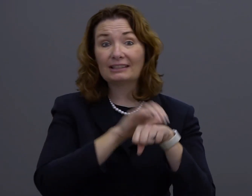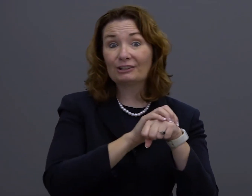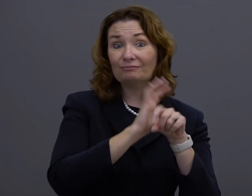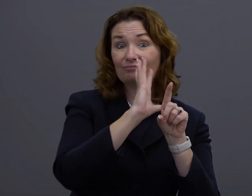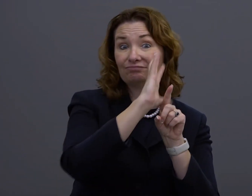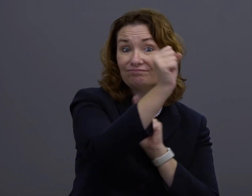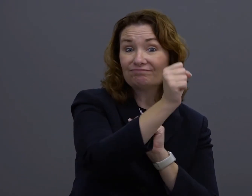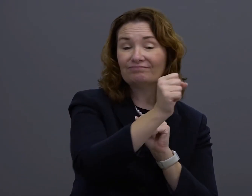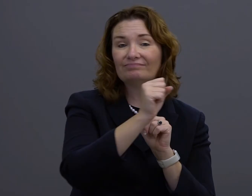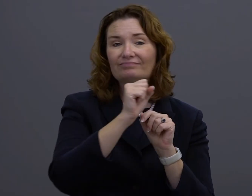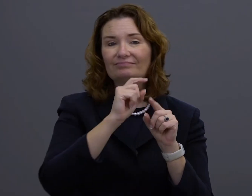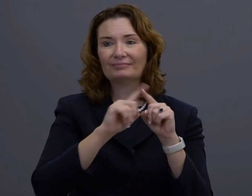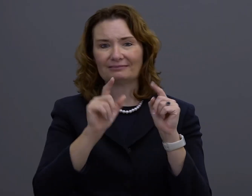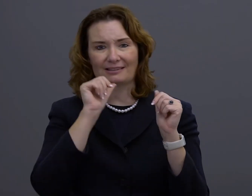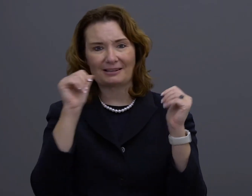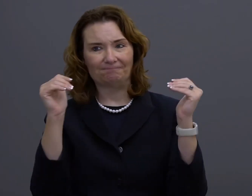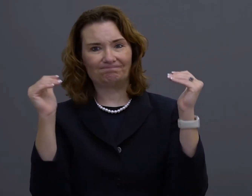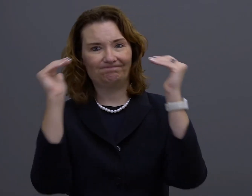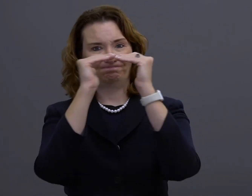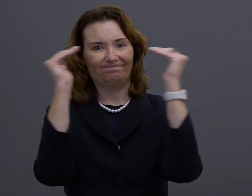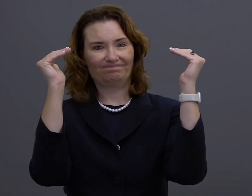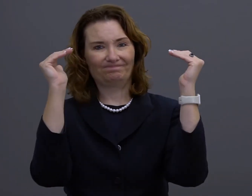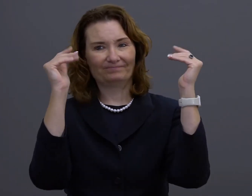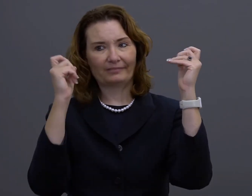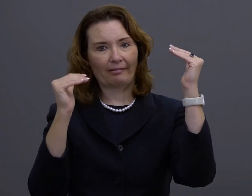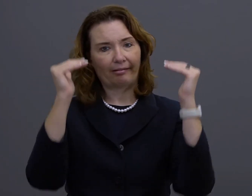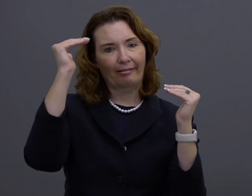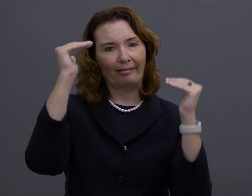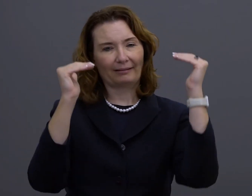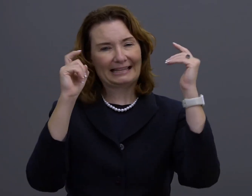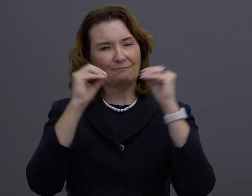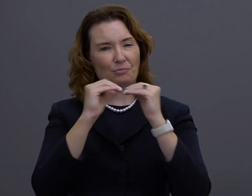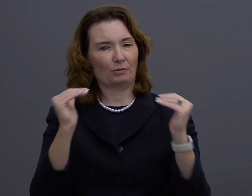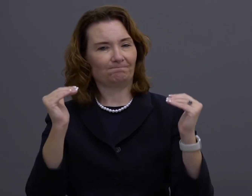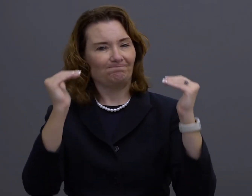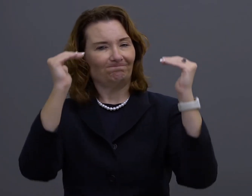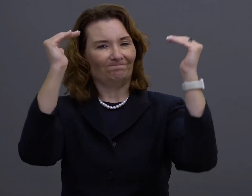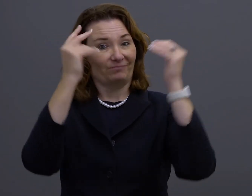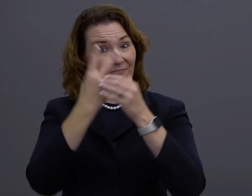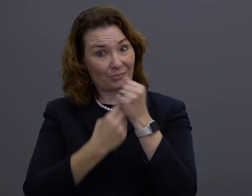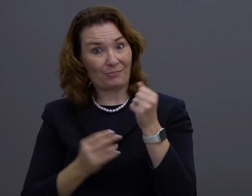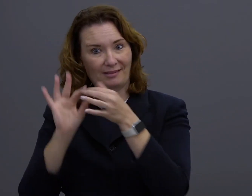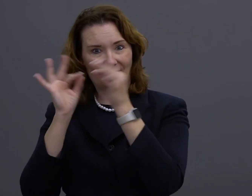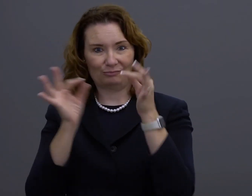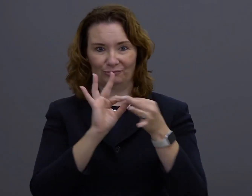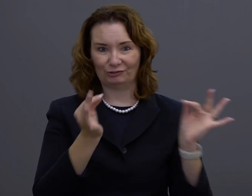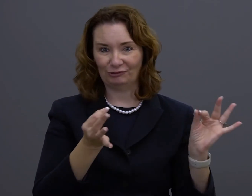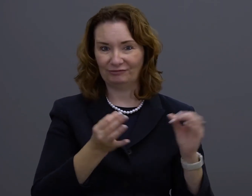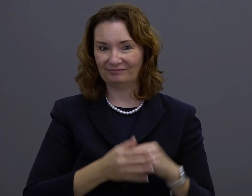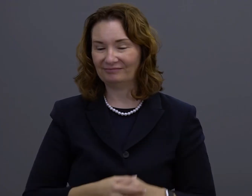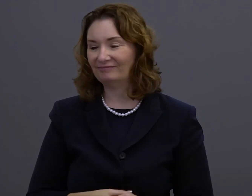or in English but not equally with both. They need to achieve equal fluency in both languages.